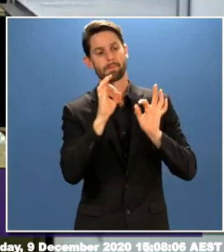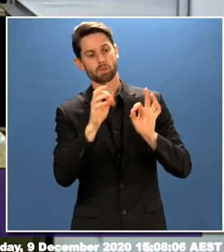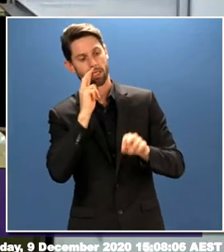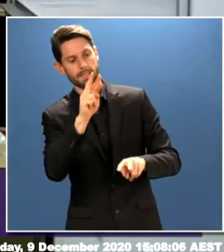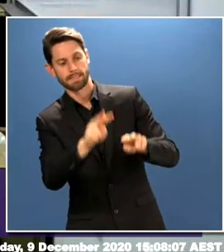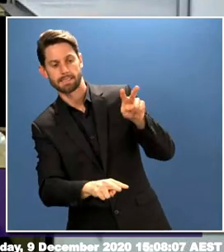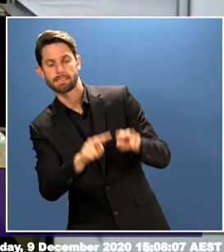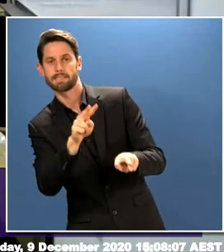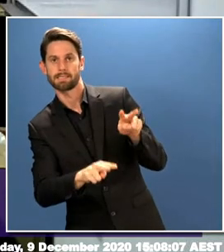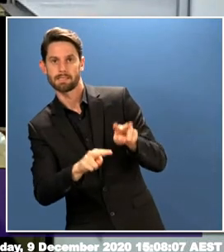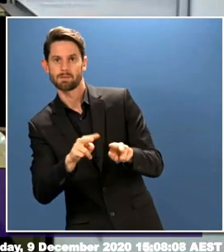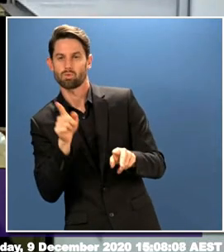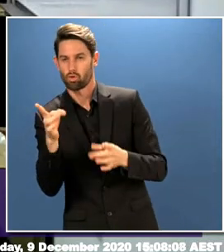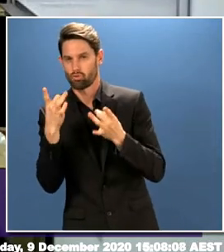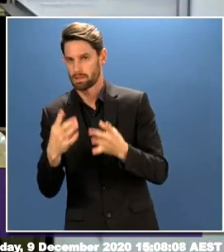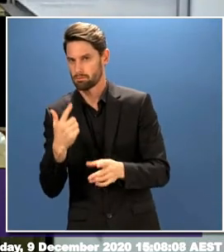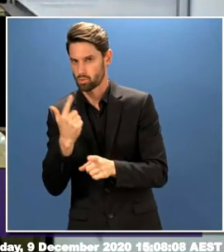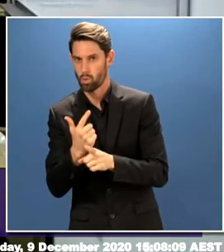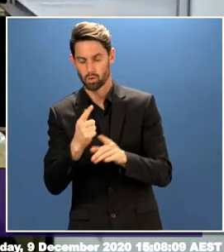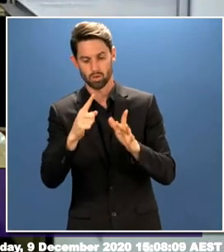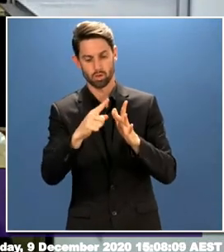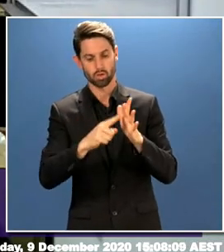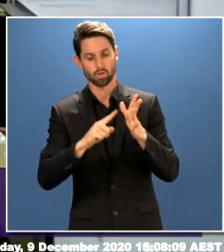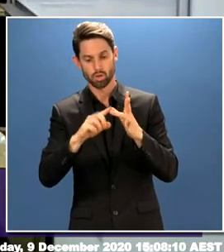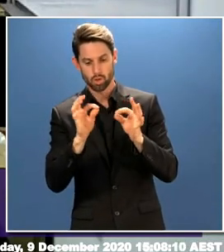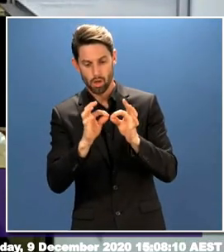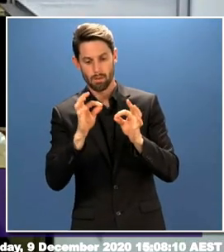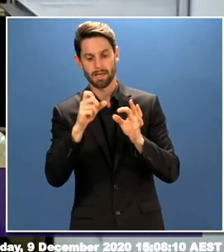you've already made mention of, the job capacity assessments and those sort of things.